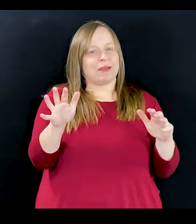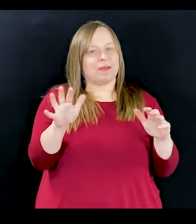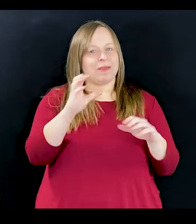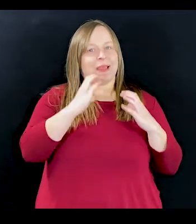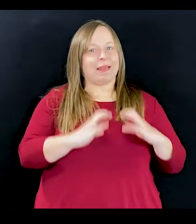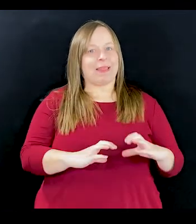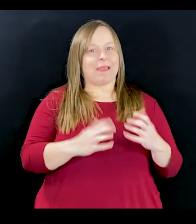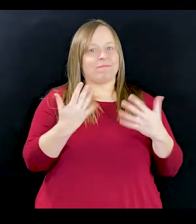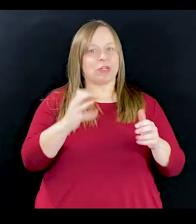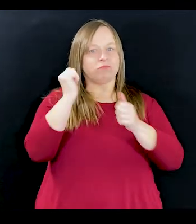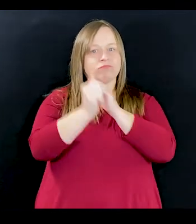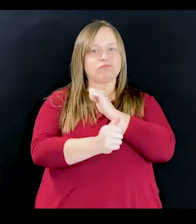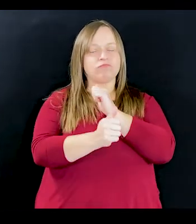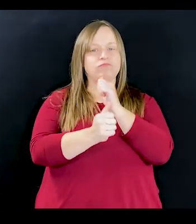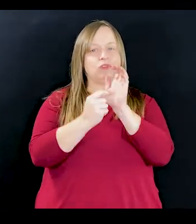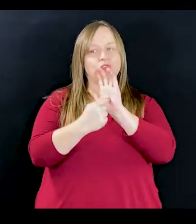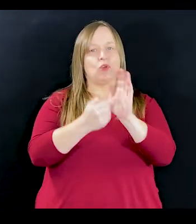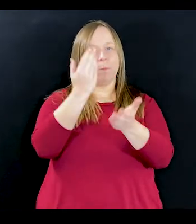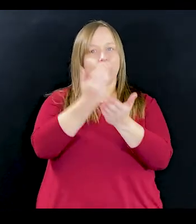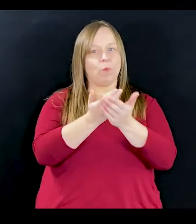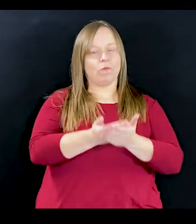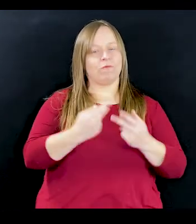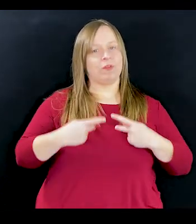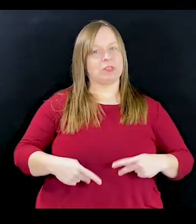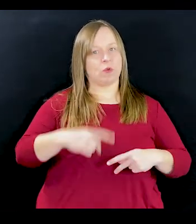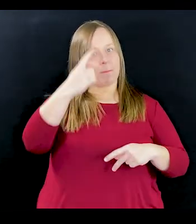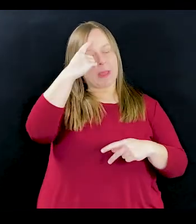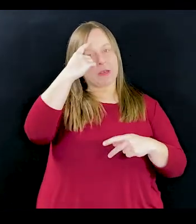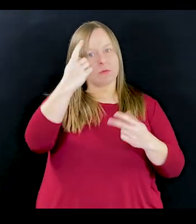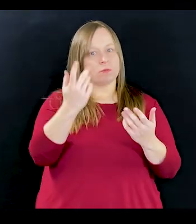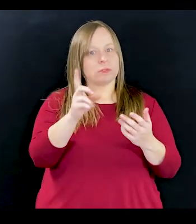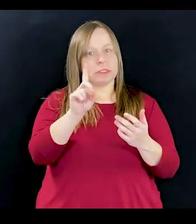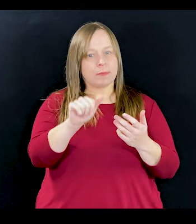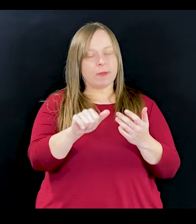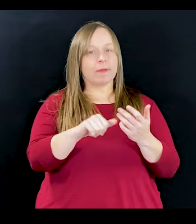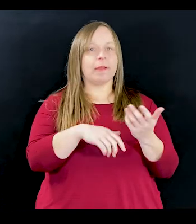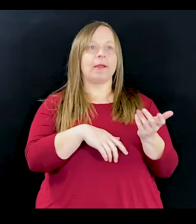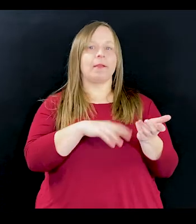the client has already shown that they have a physical or mental impairment but